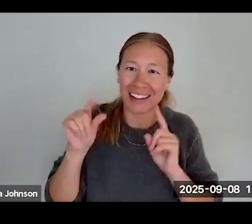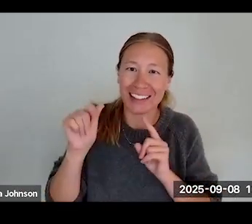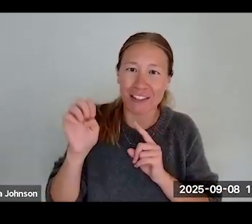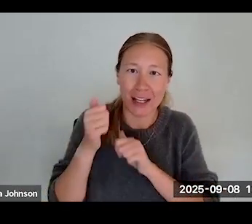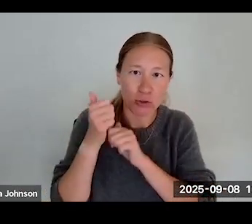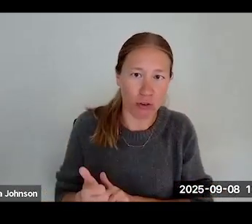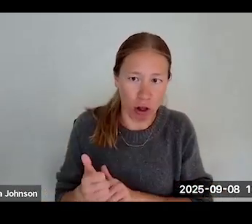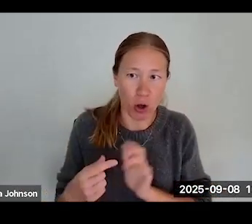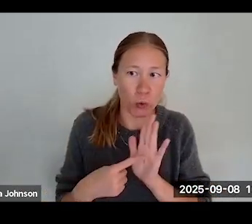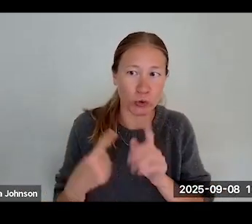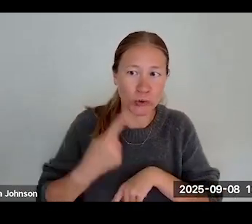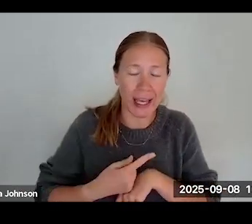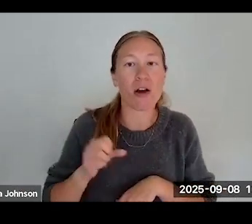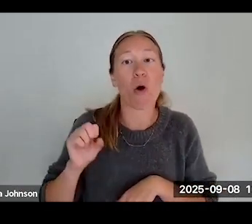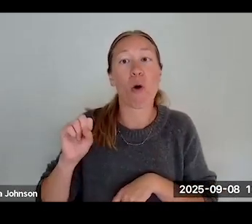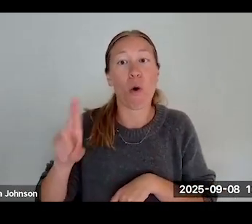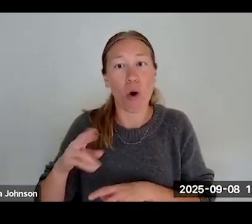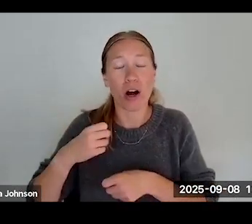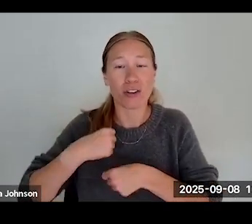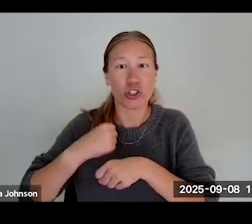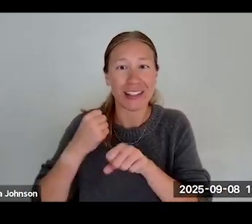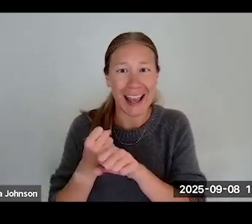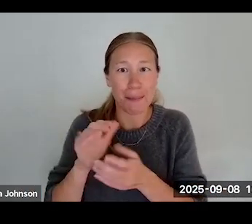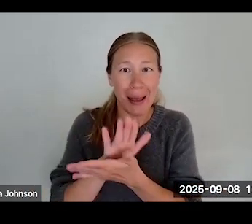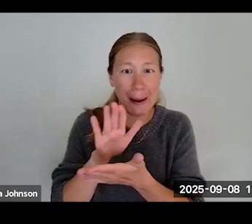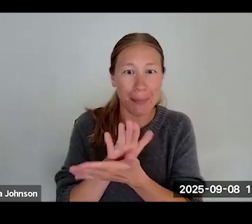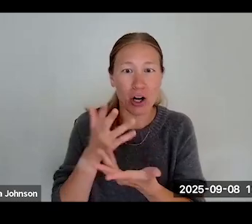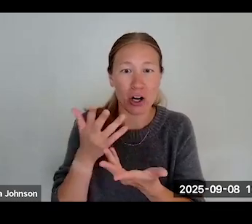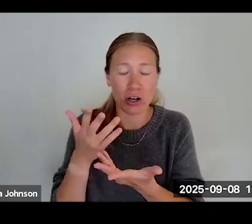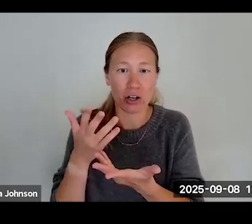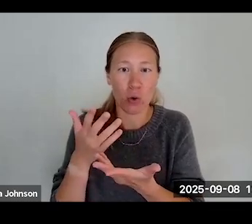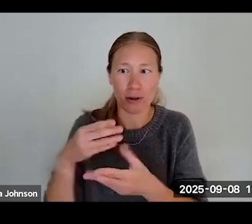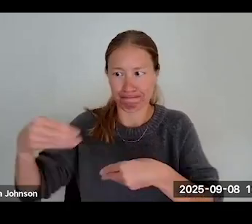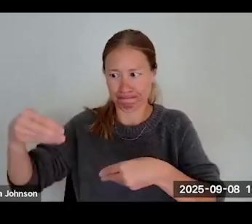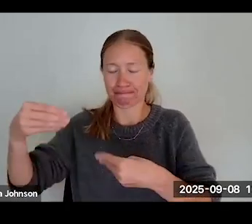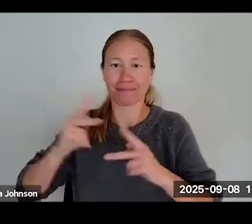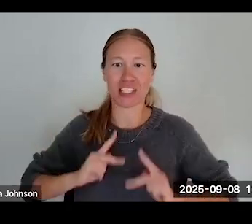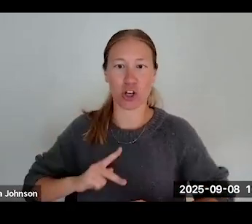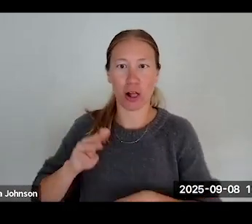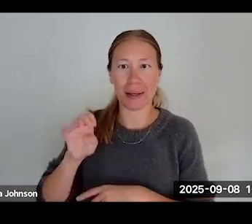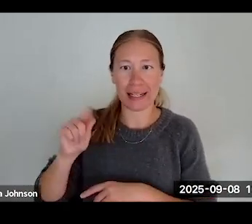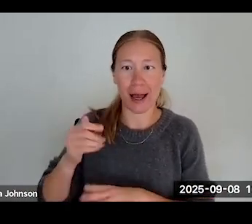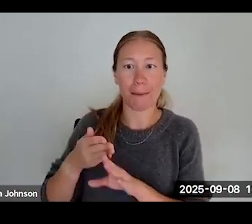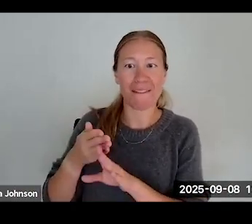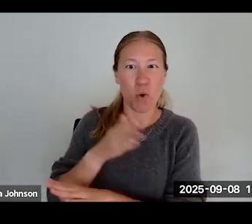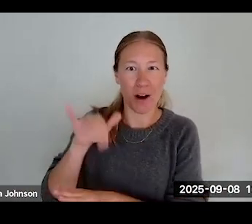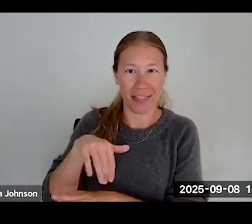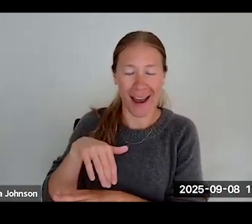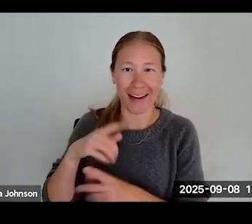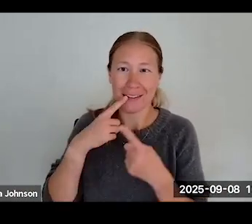or reproduce paper documents or physical media that was created before that effective date of compliance,